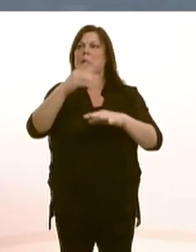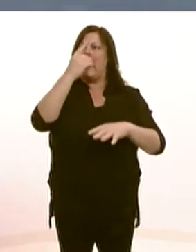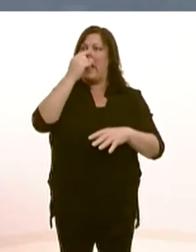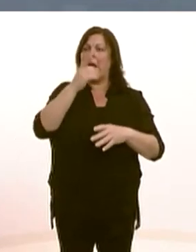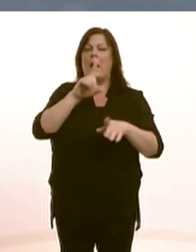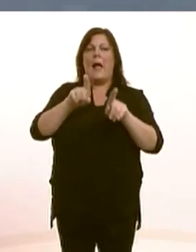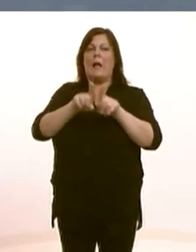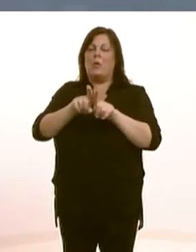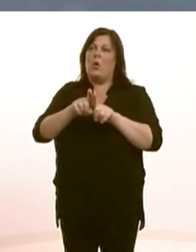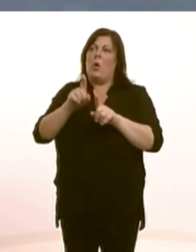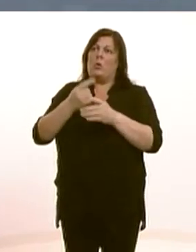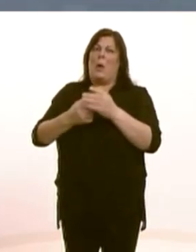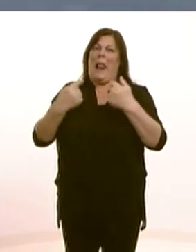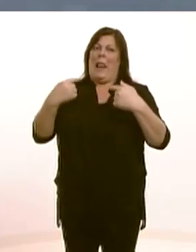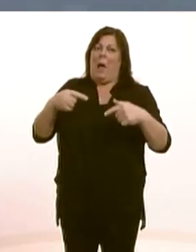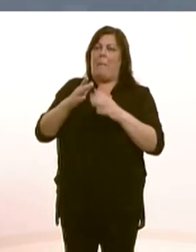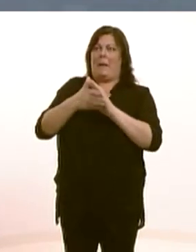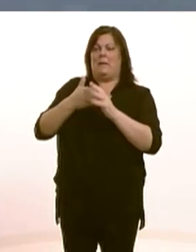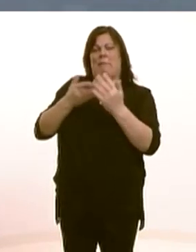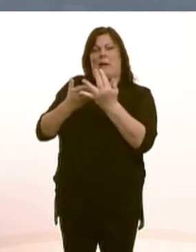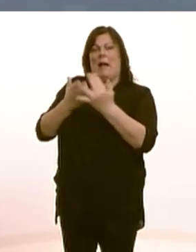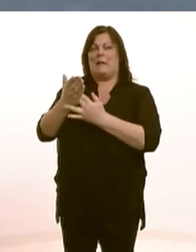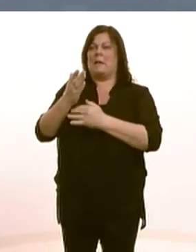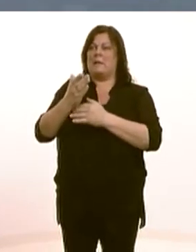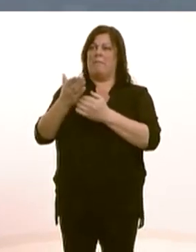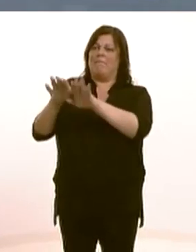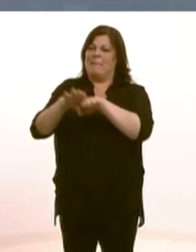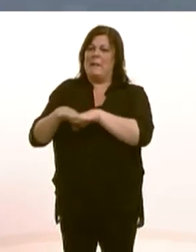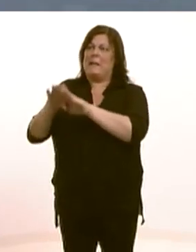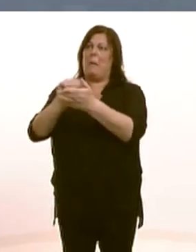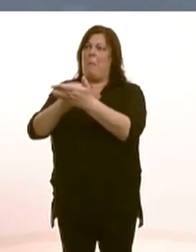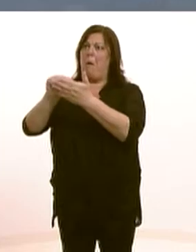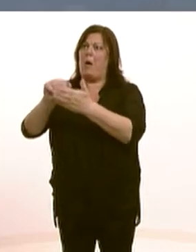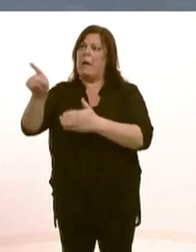You seem to be referring to some sort of period where no movement should be allowed over a